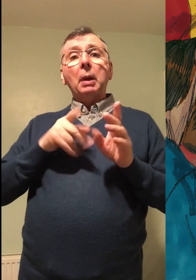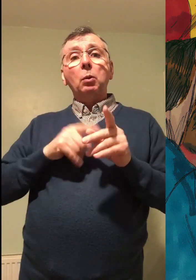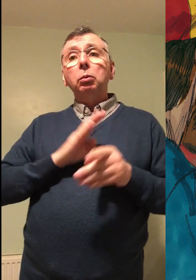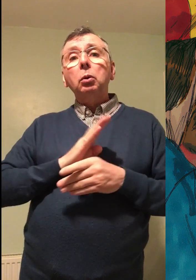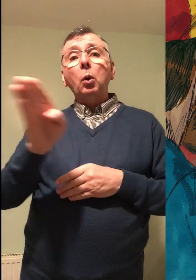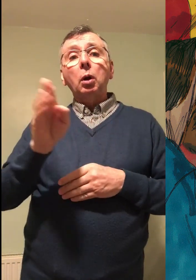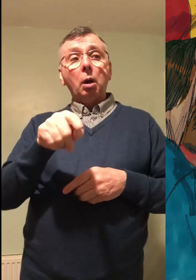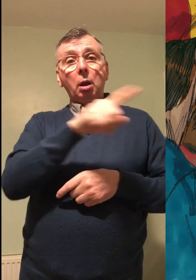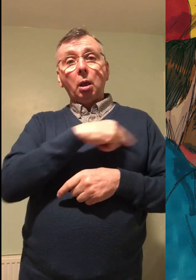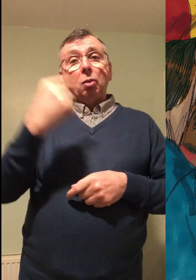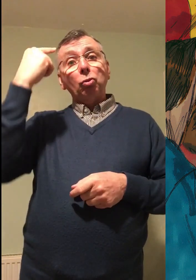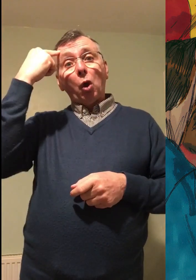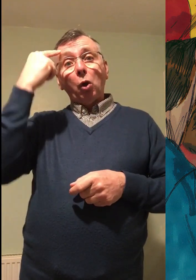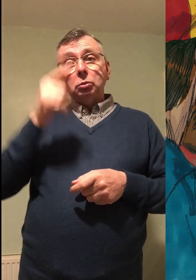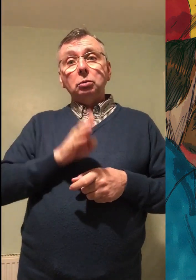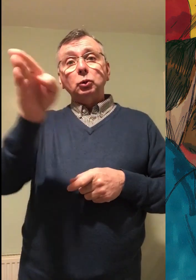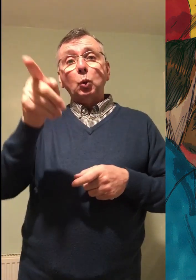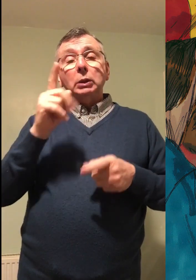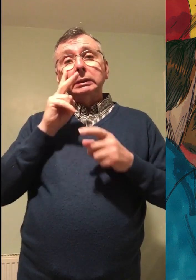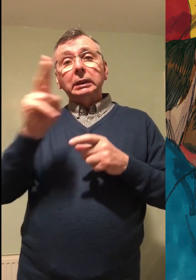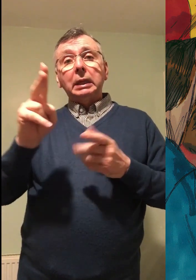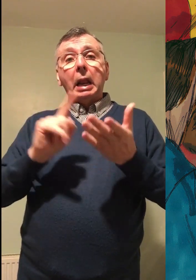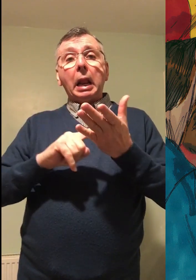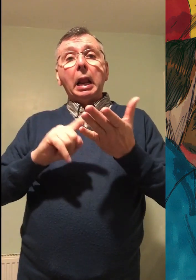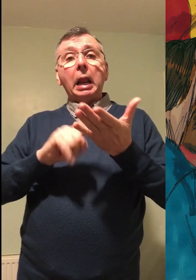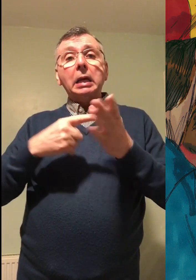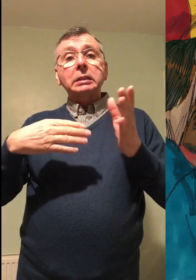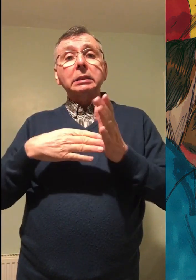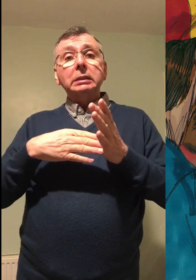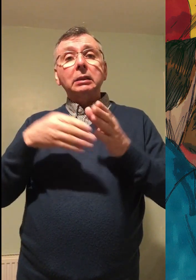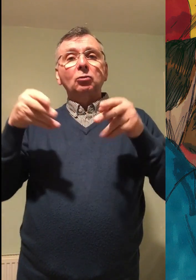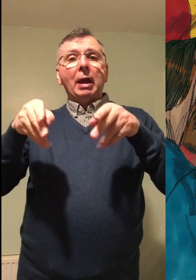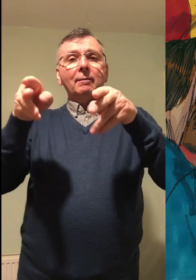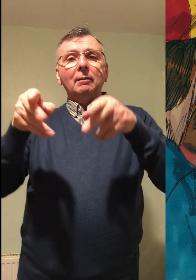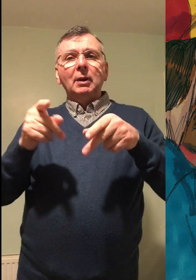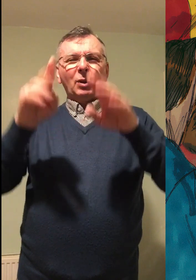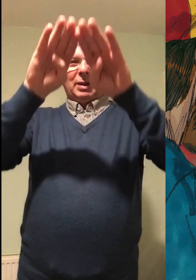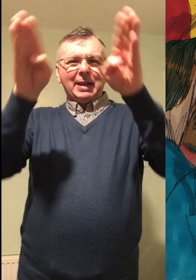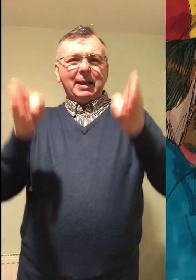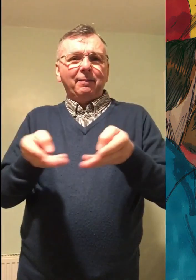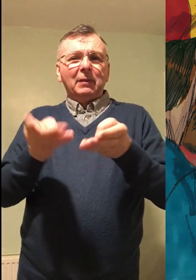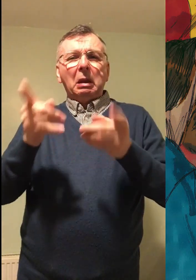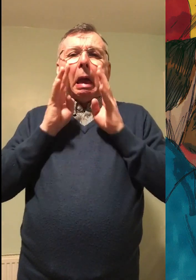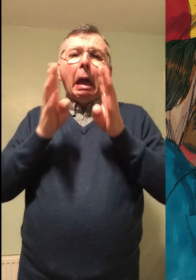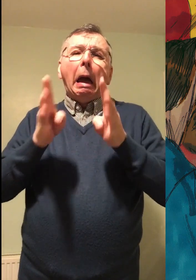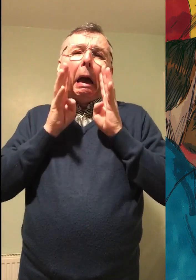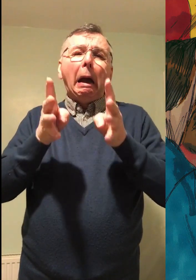and went to him. Now Jesus had not yet entered the village, but was still at the place where